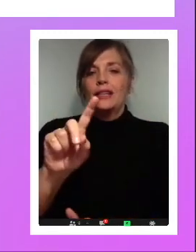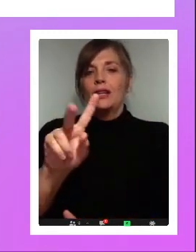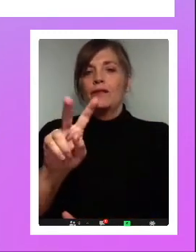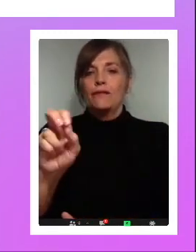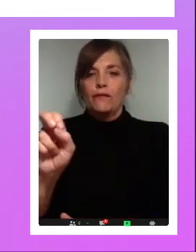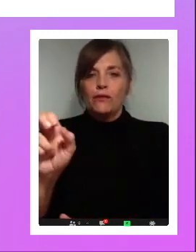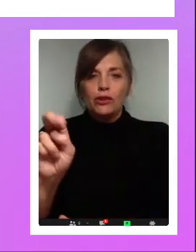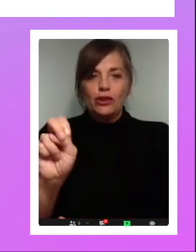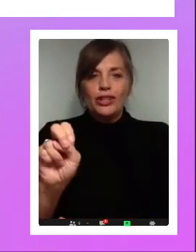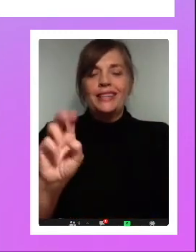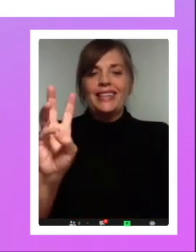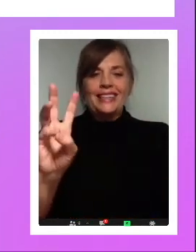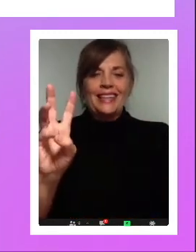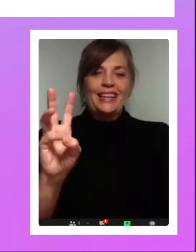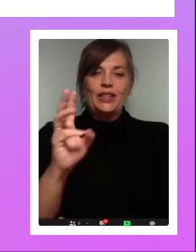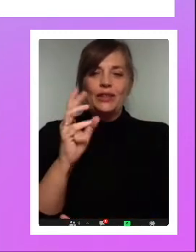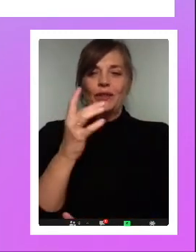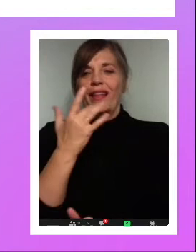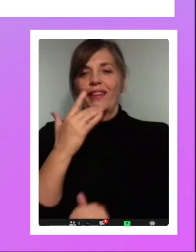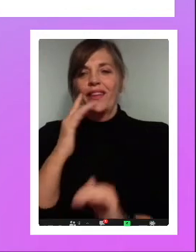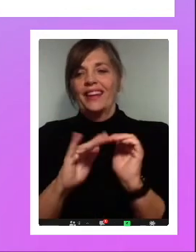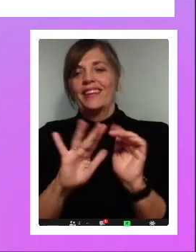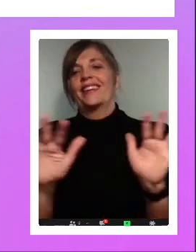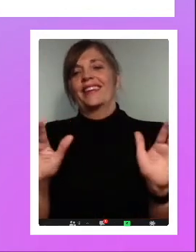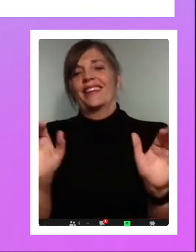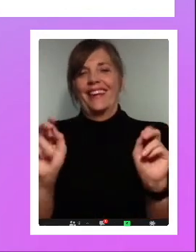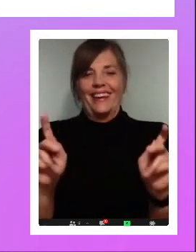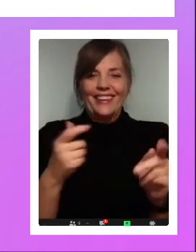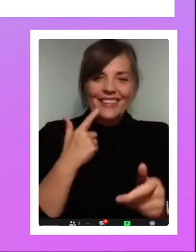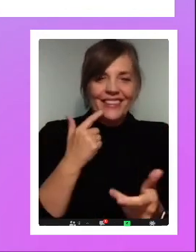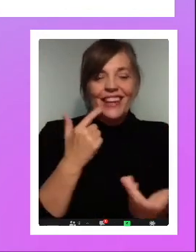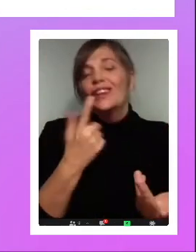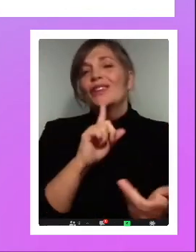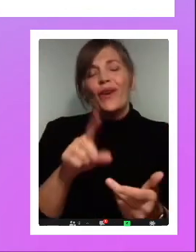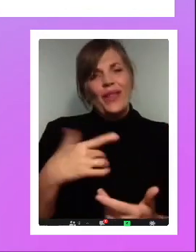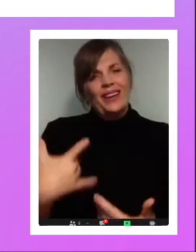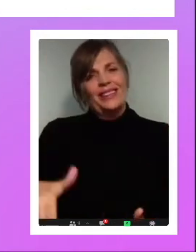So this is a really really profound kind of question